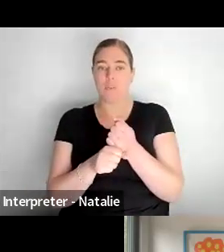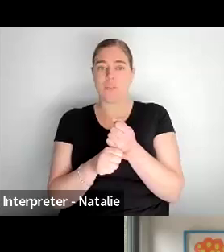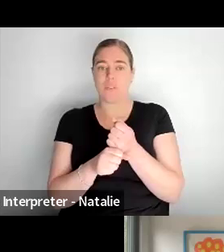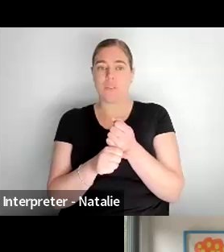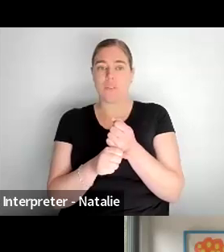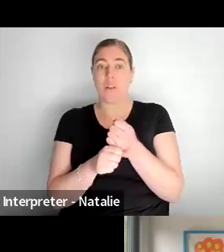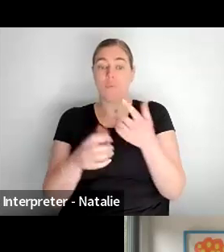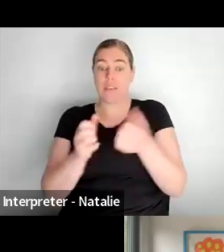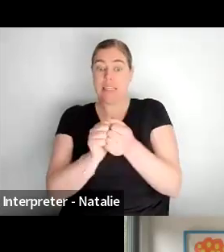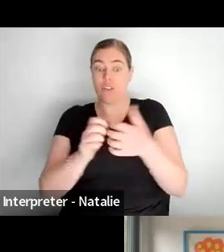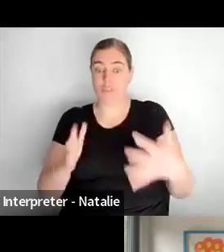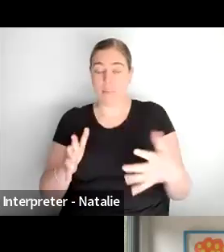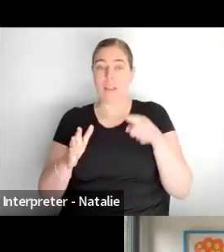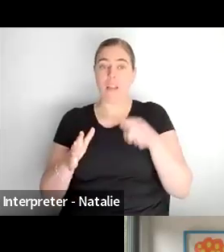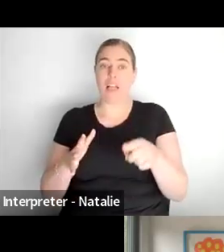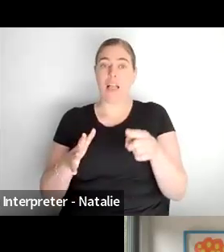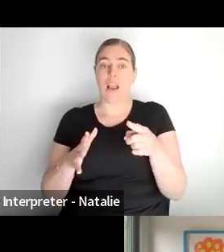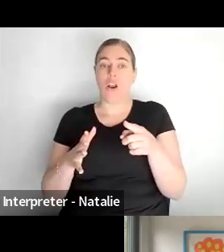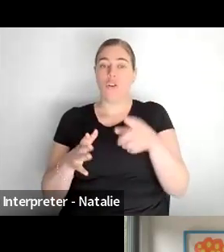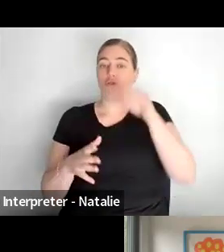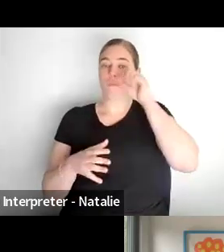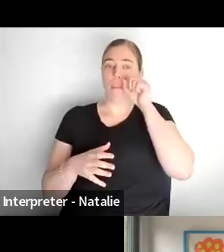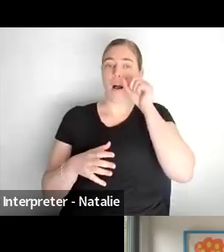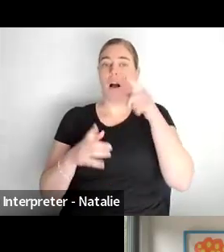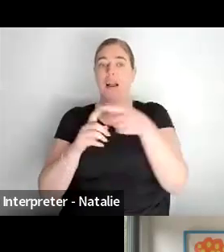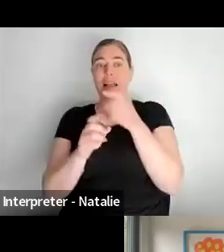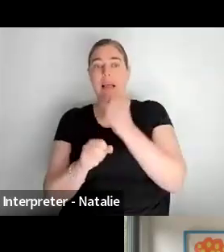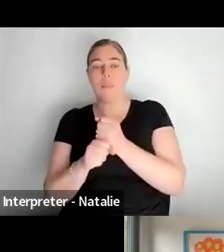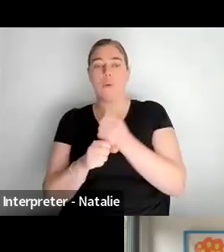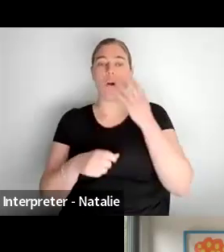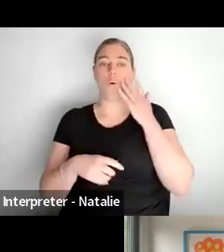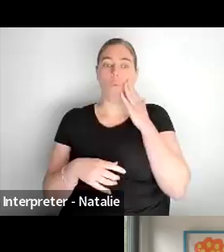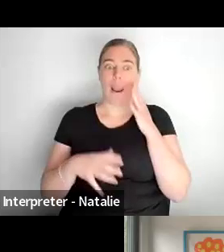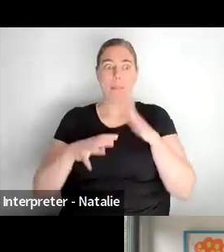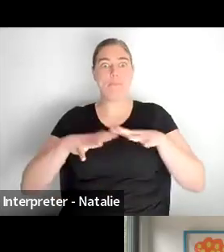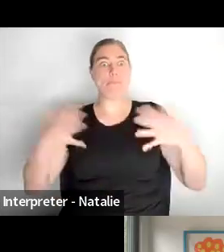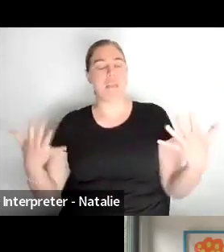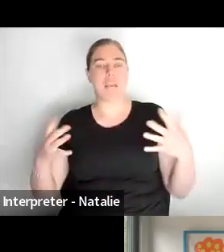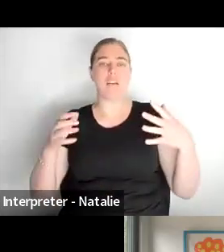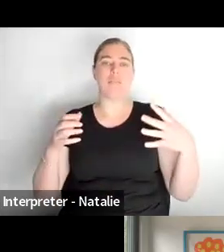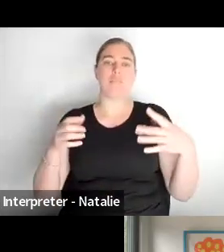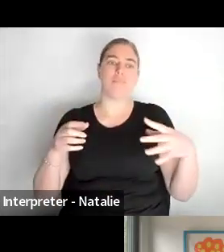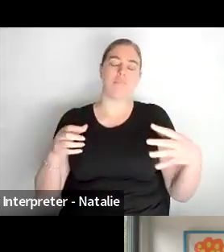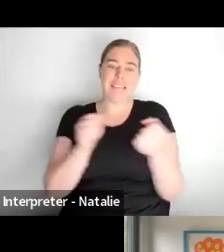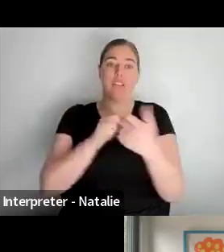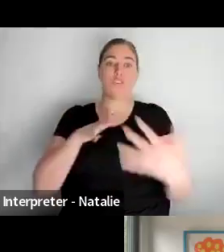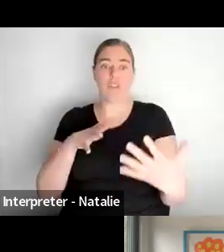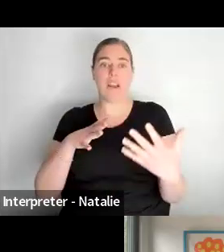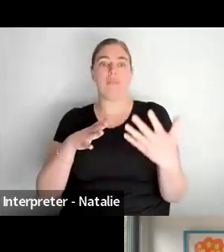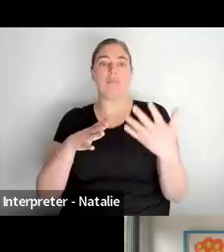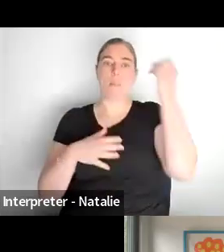disagreements, either examples of how differences in opinion have been resolved? I will just love